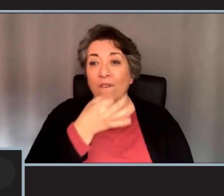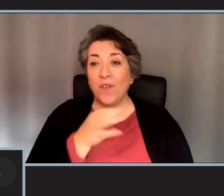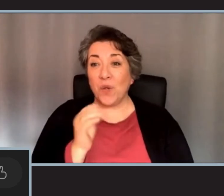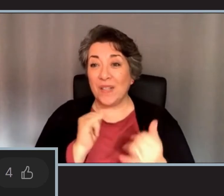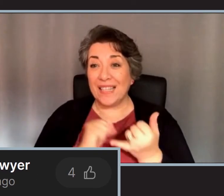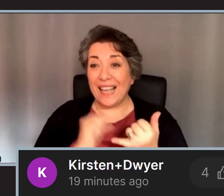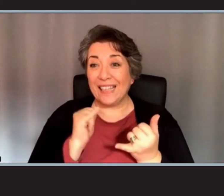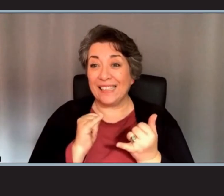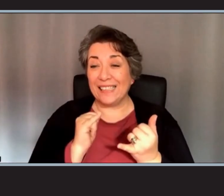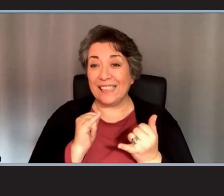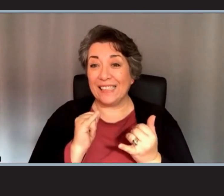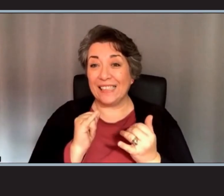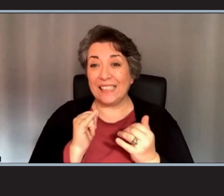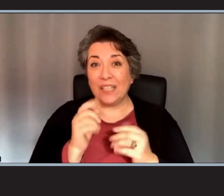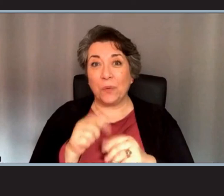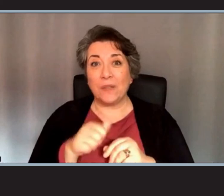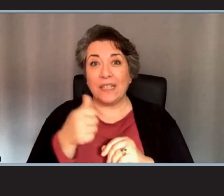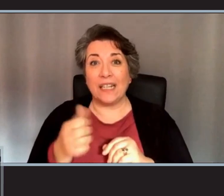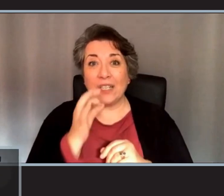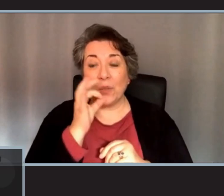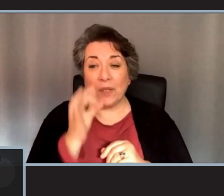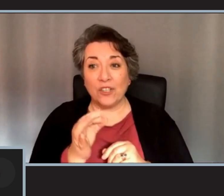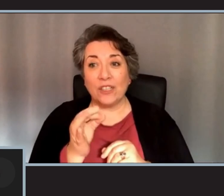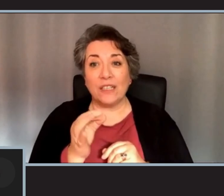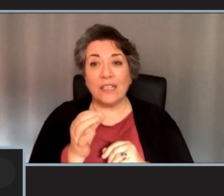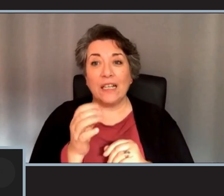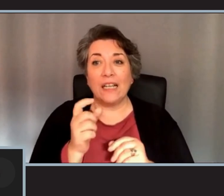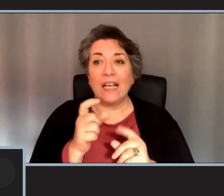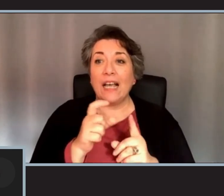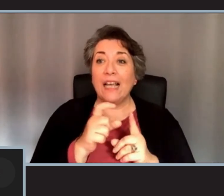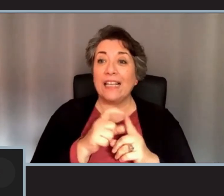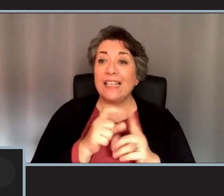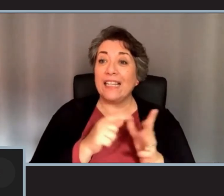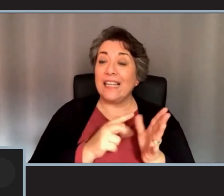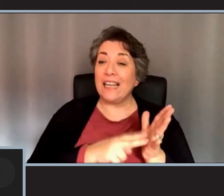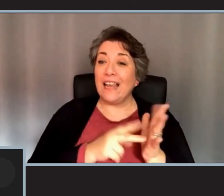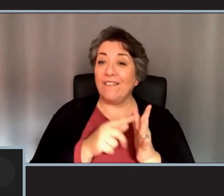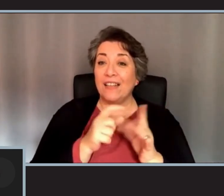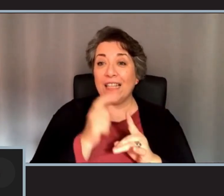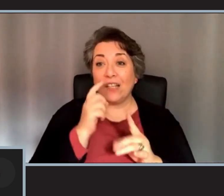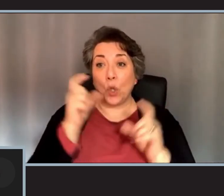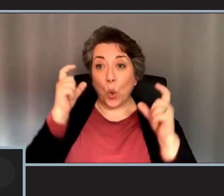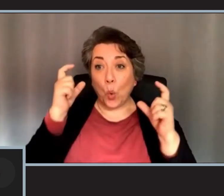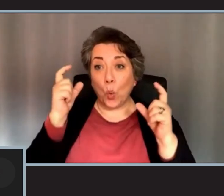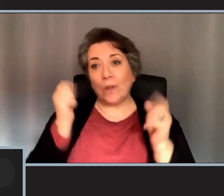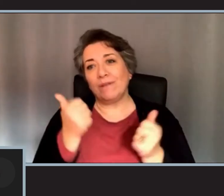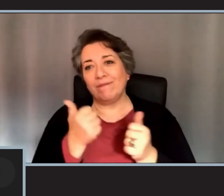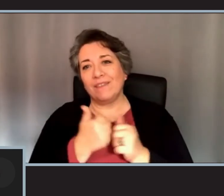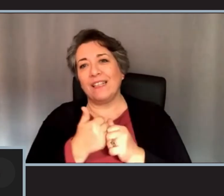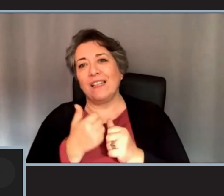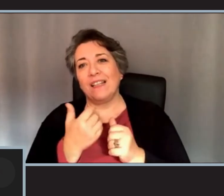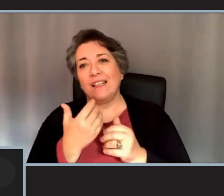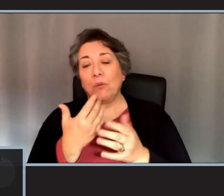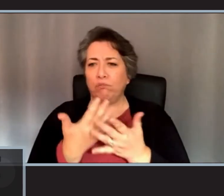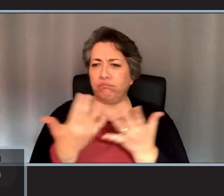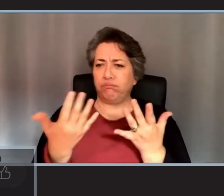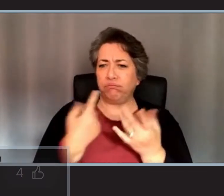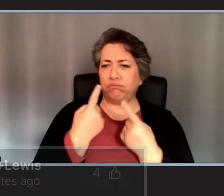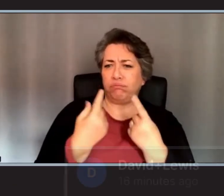I'm going to have a look at the next one. David says, “Really cool and awesome”, thank you. “Highly informative”. Awesome. Brilliant.